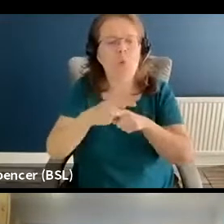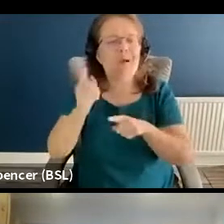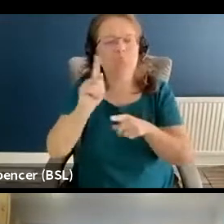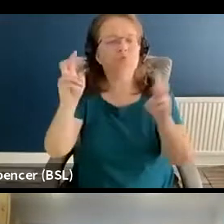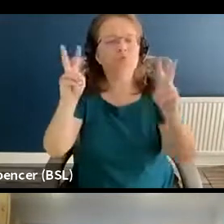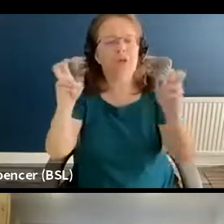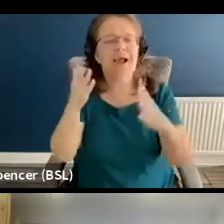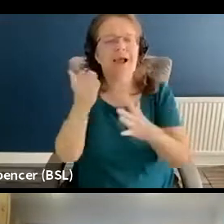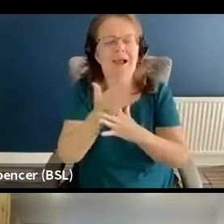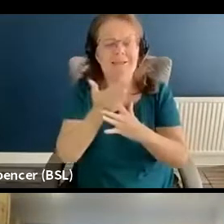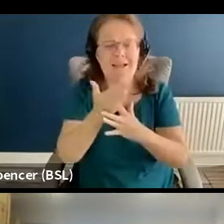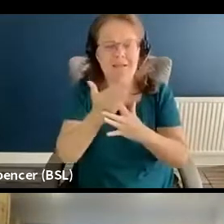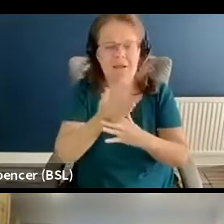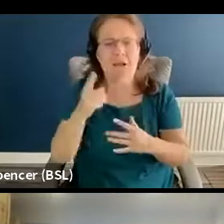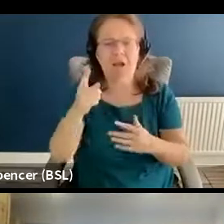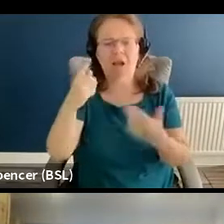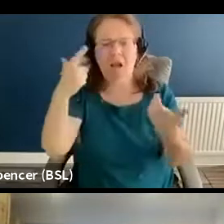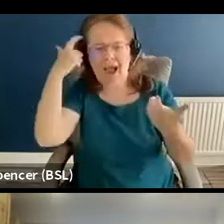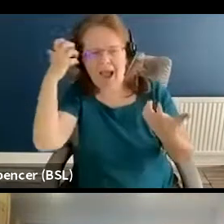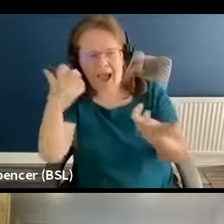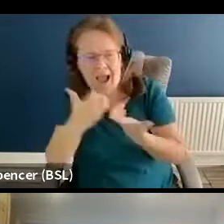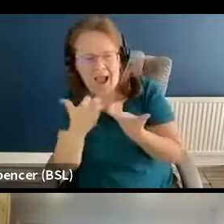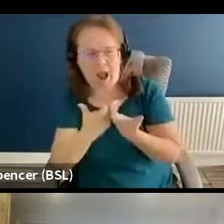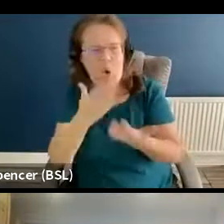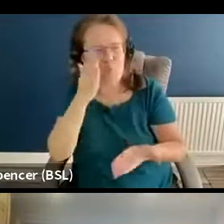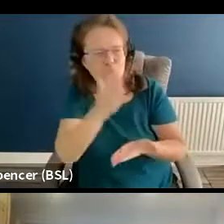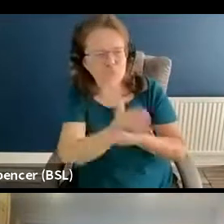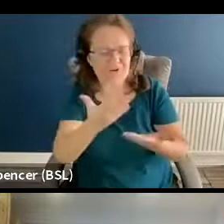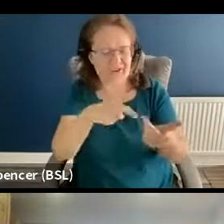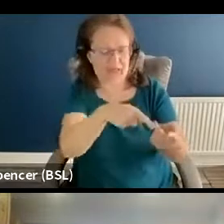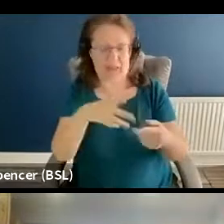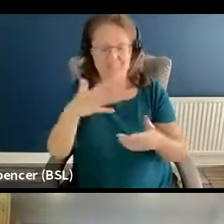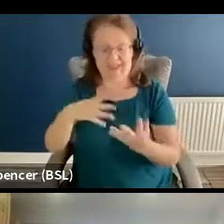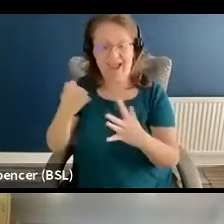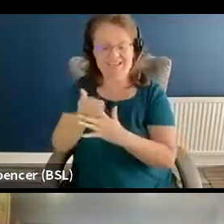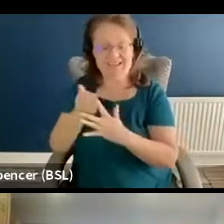the principles behind it, and how to apply that in practice. Before we start a little